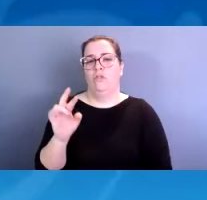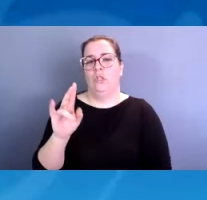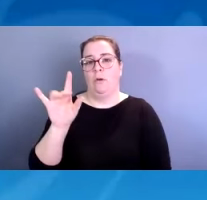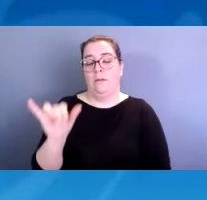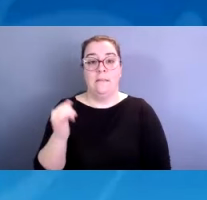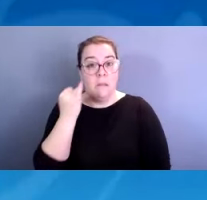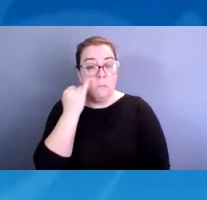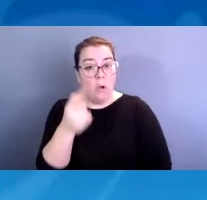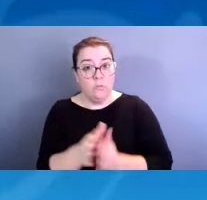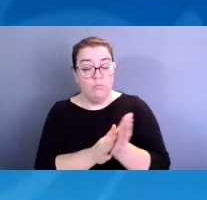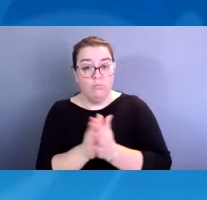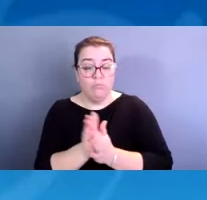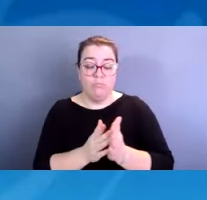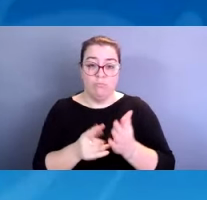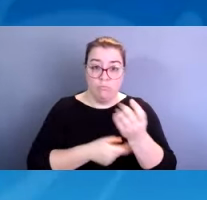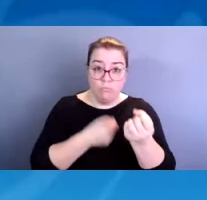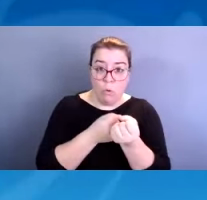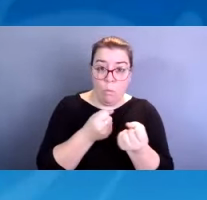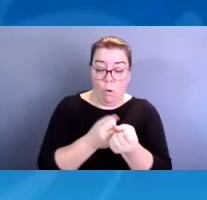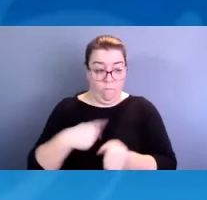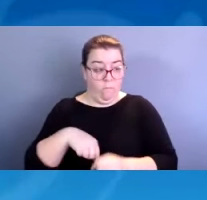in putting on more educational events like this in the future,